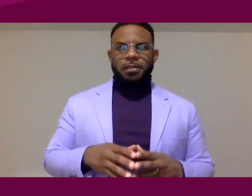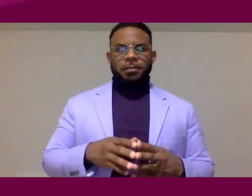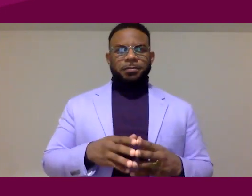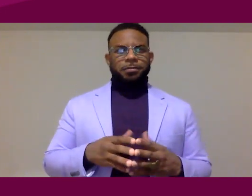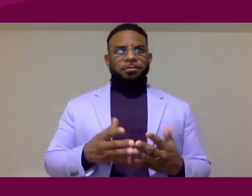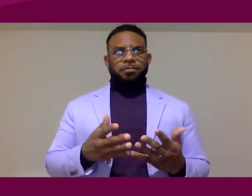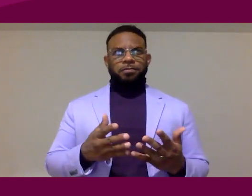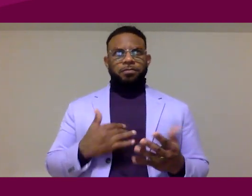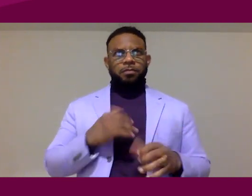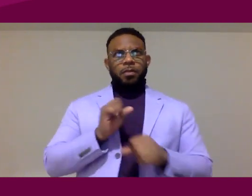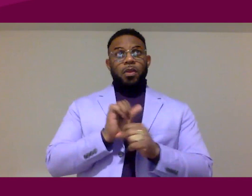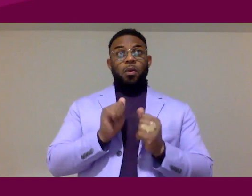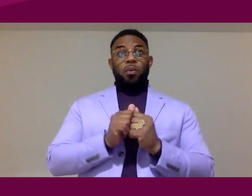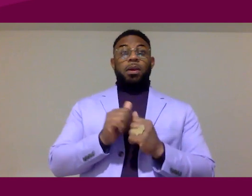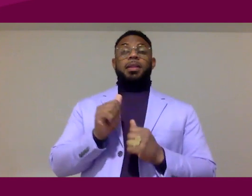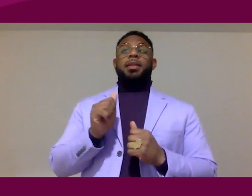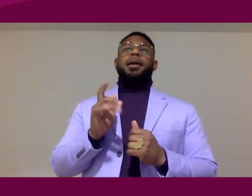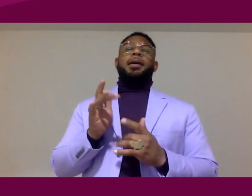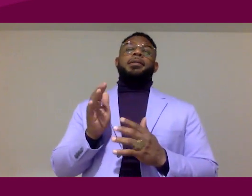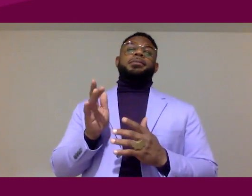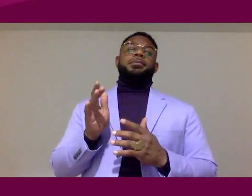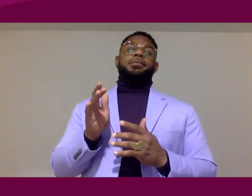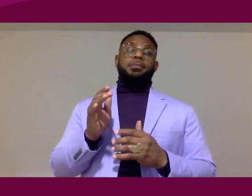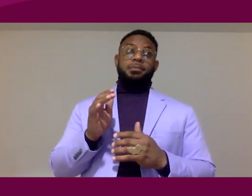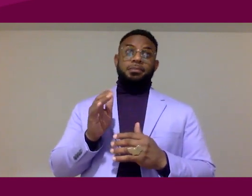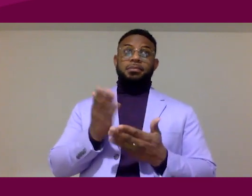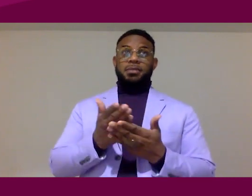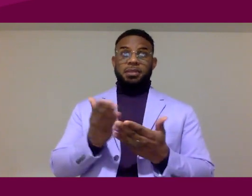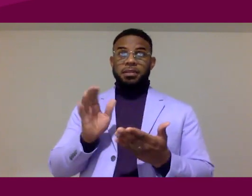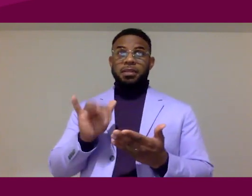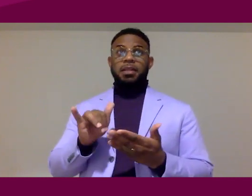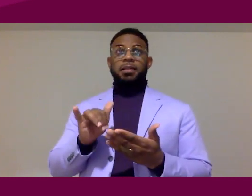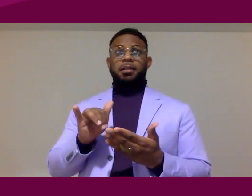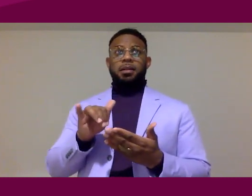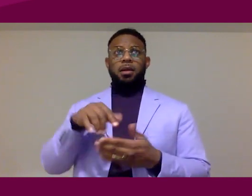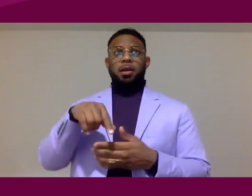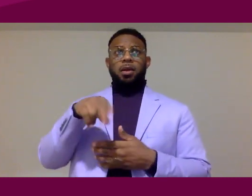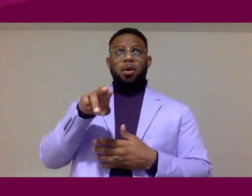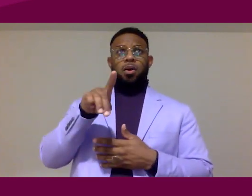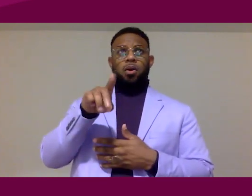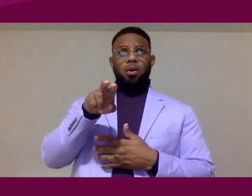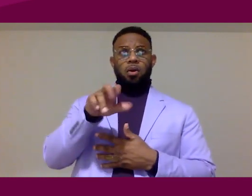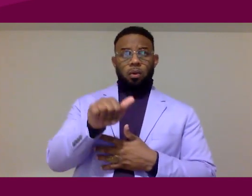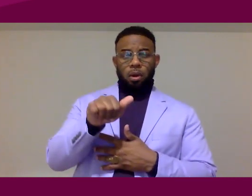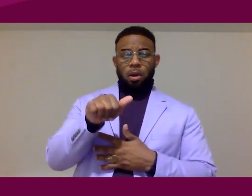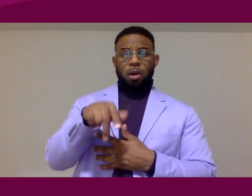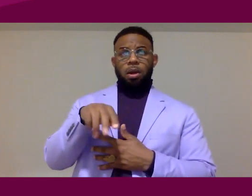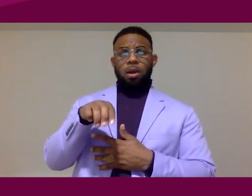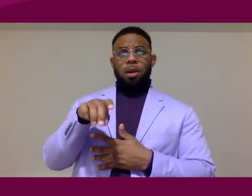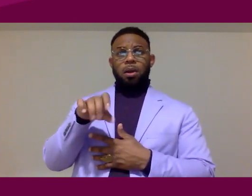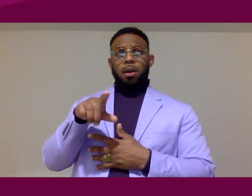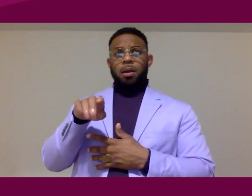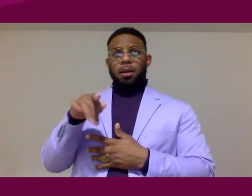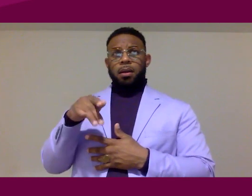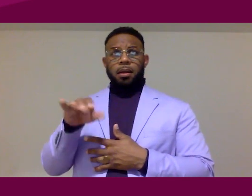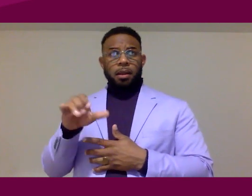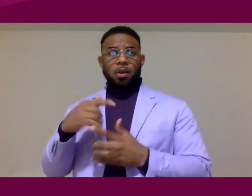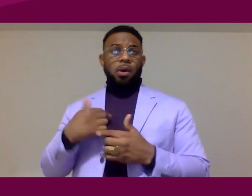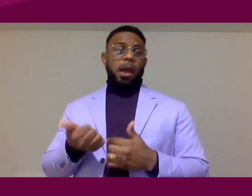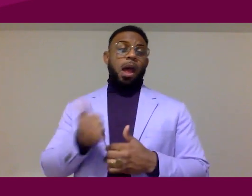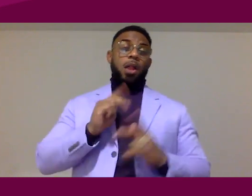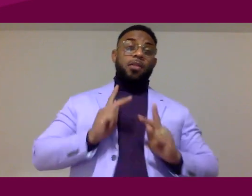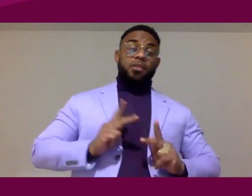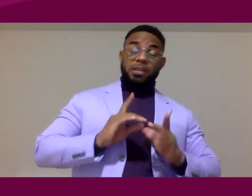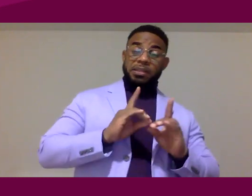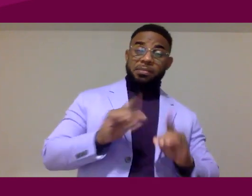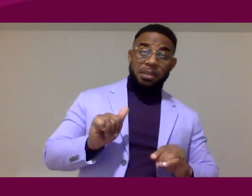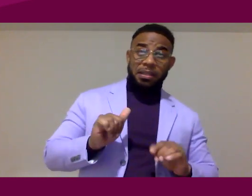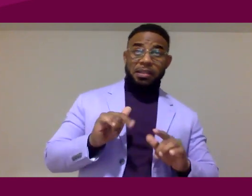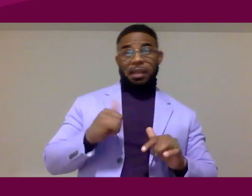I worked with staff that were quadriplegics or had other physical disabilities that utilized